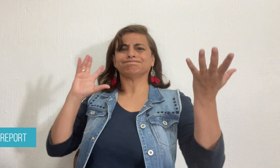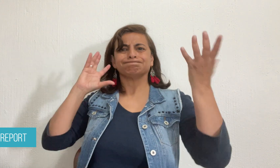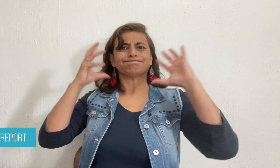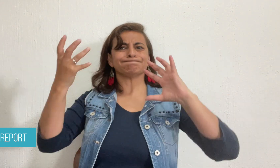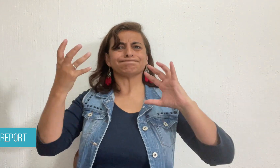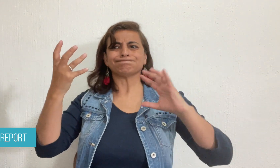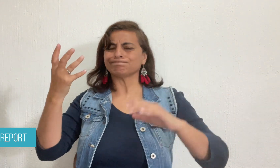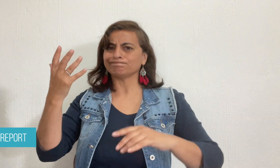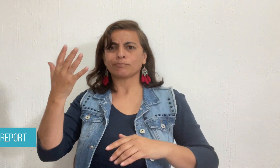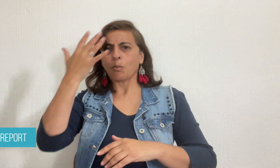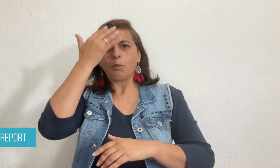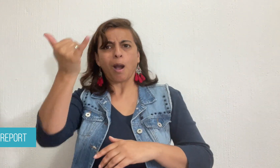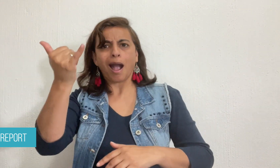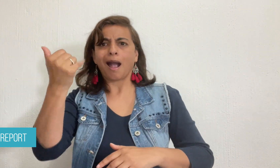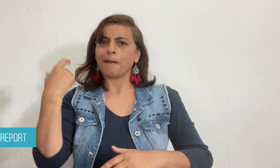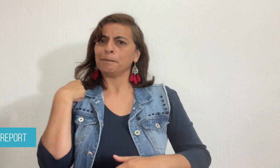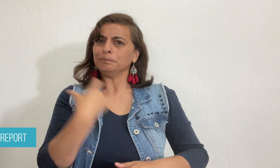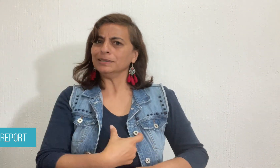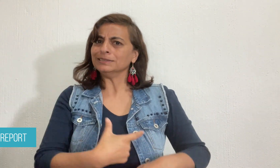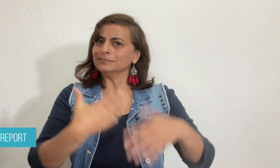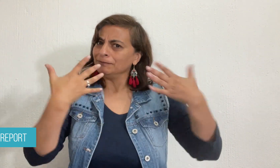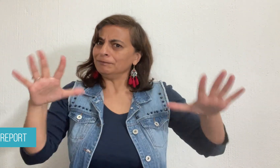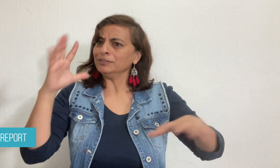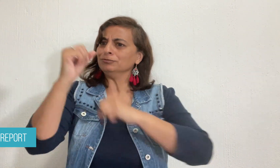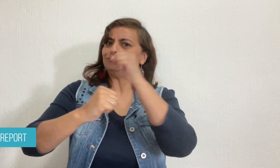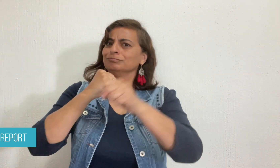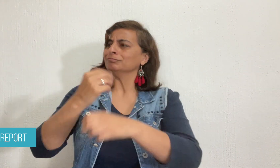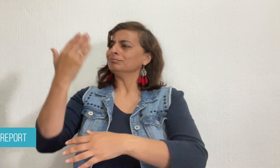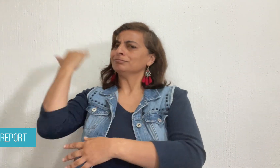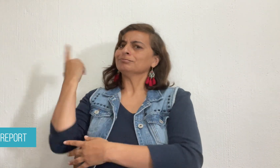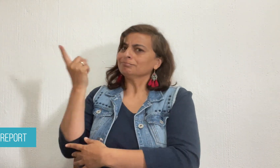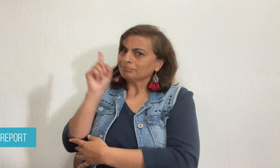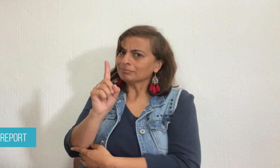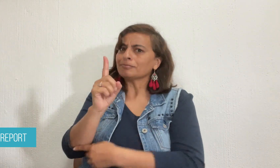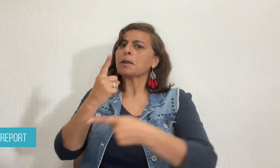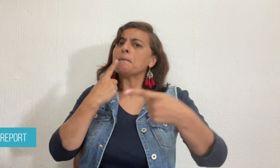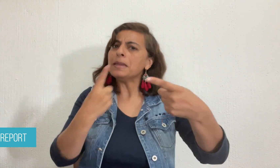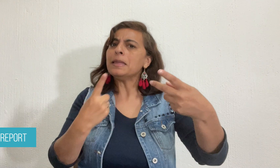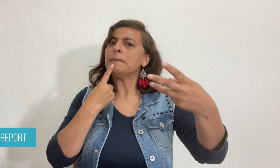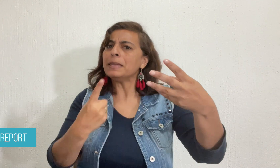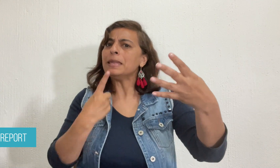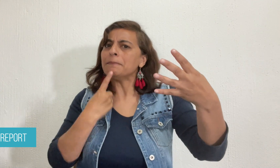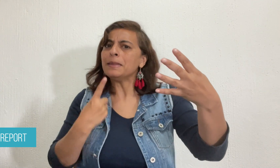the President has already mentioned those key issues,